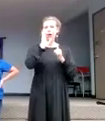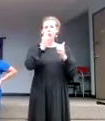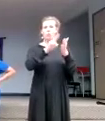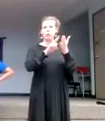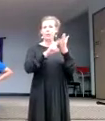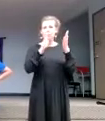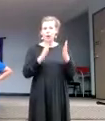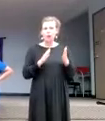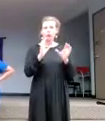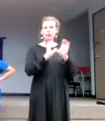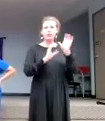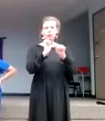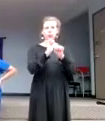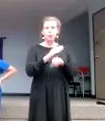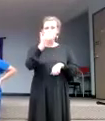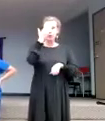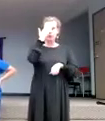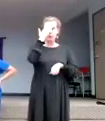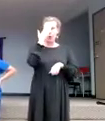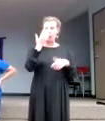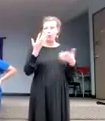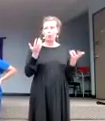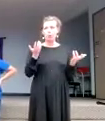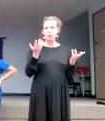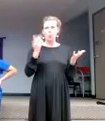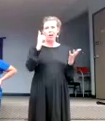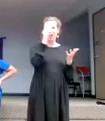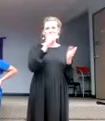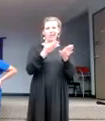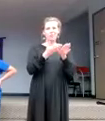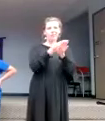or the construction workers know how my property looked at look like before construction to